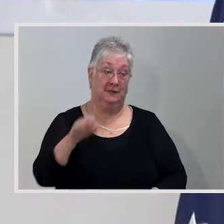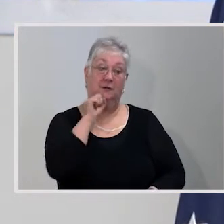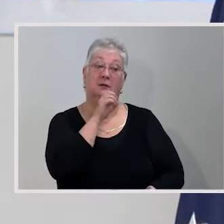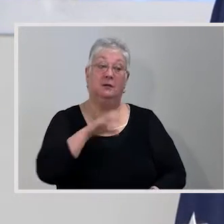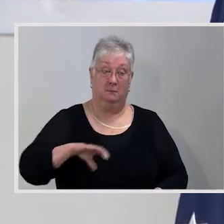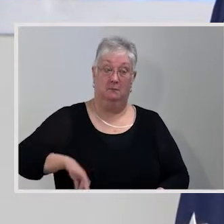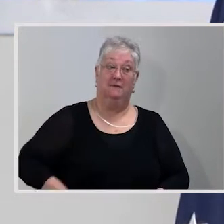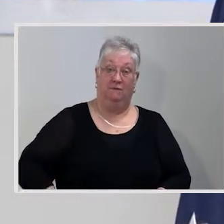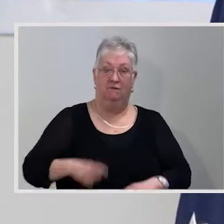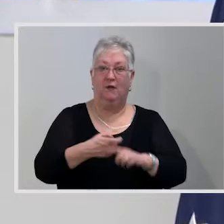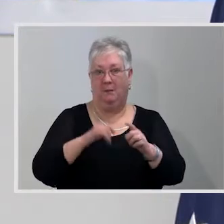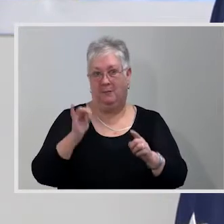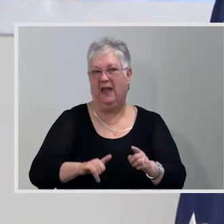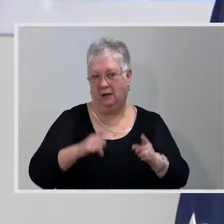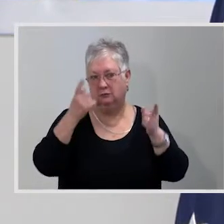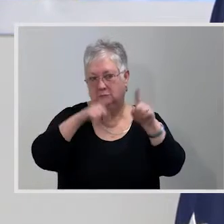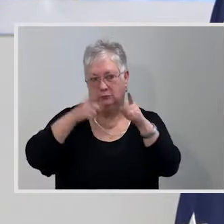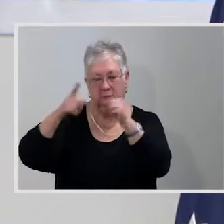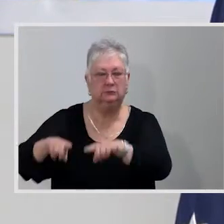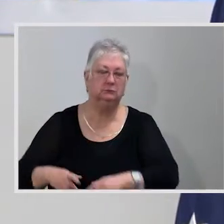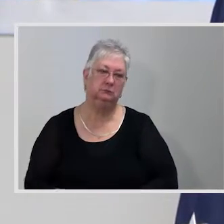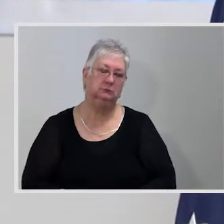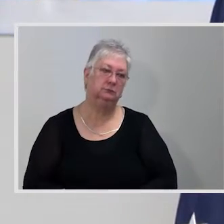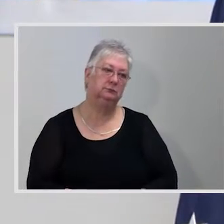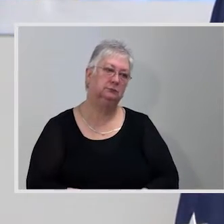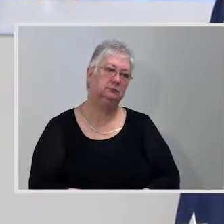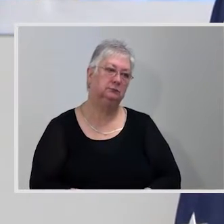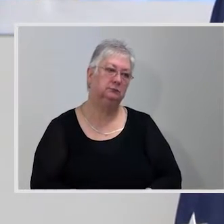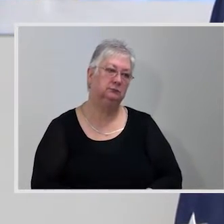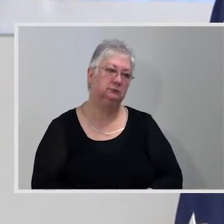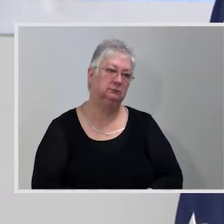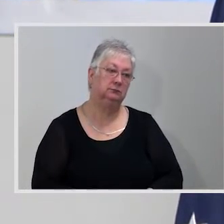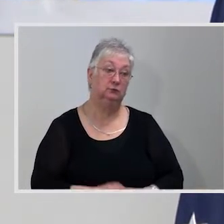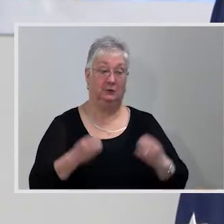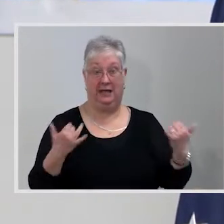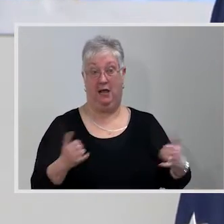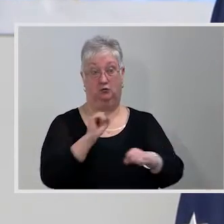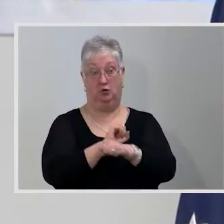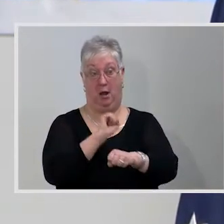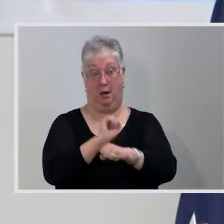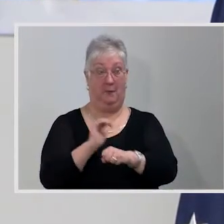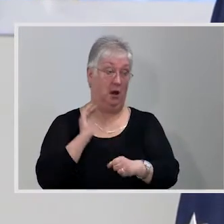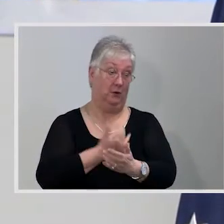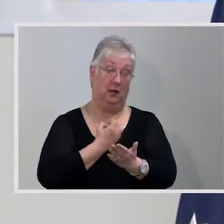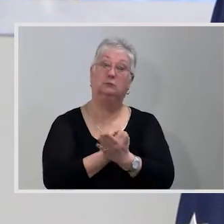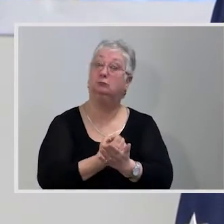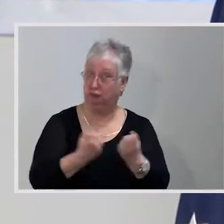IN THE AREA OF JOBS, OUR ECONOMY IS STRONG. YOU CAN LOOK AT THE SKYLINE. YOU CAN COUNT THE CRANES AND SEE